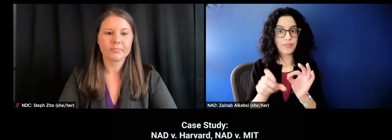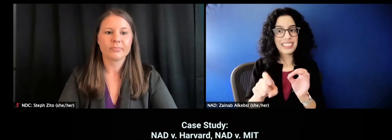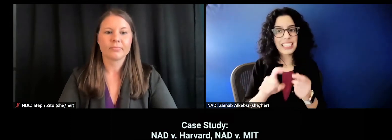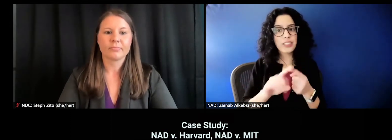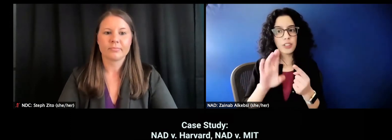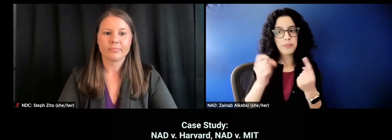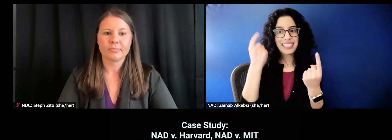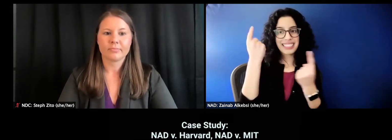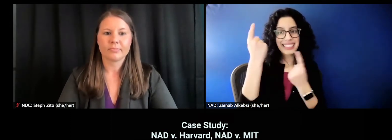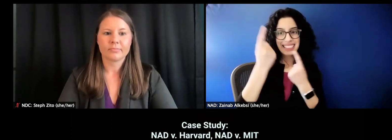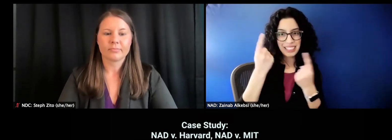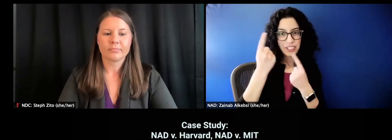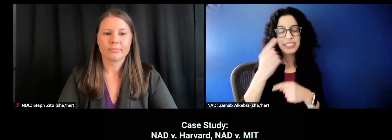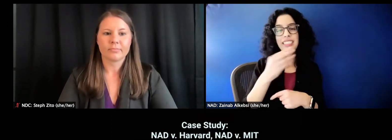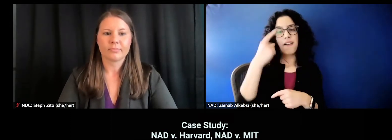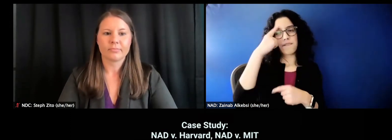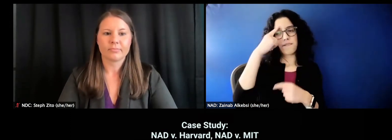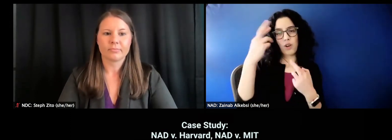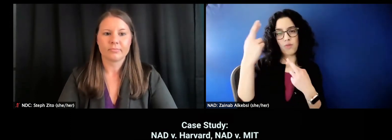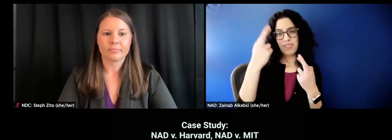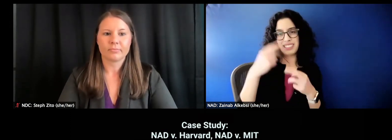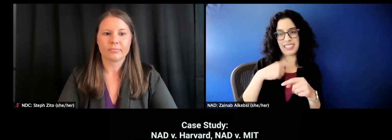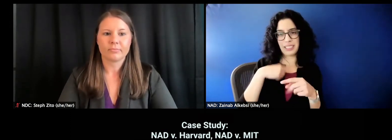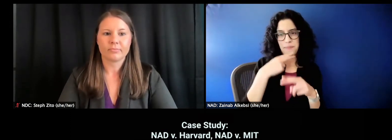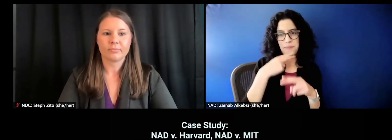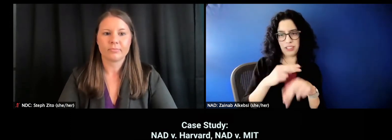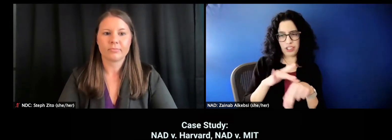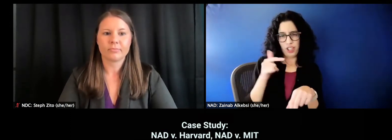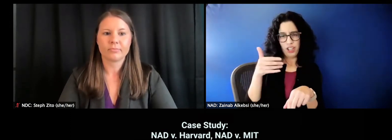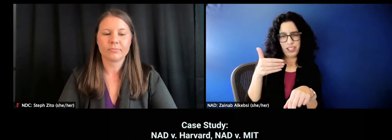needs to be considered and for reasons I mentioned earlier,